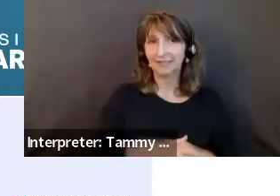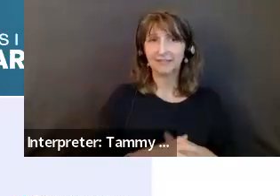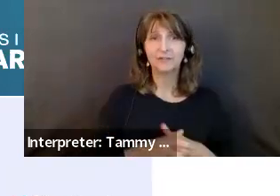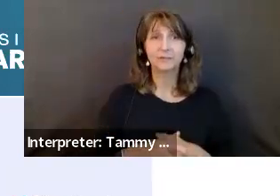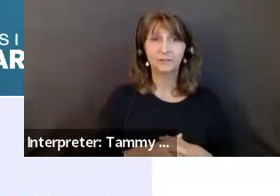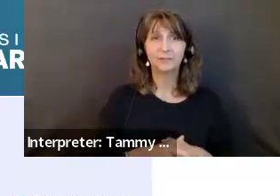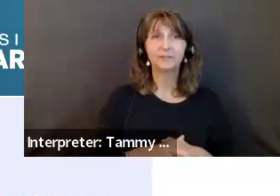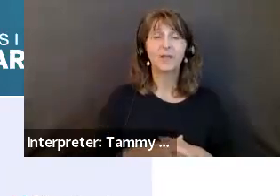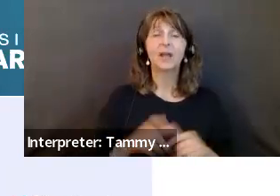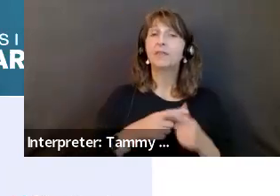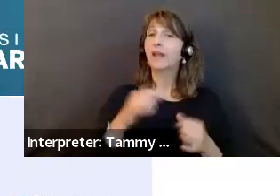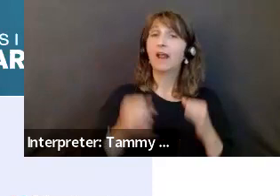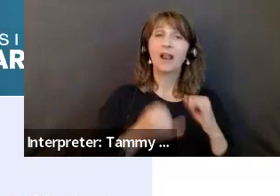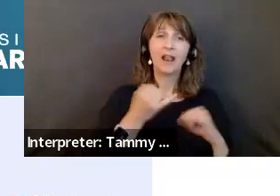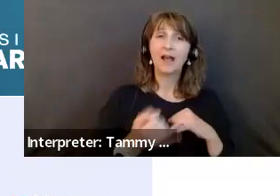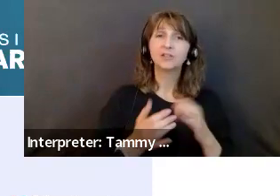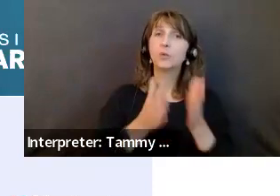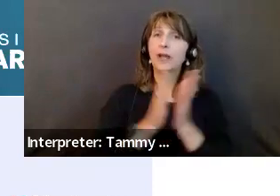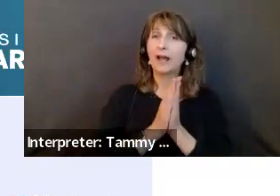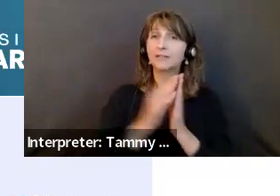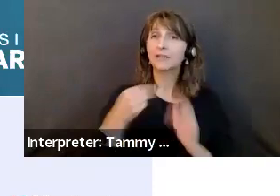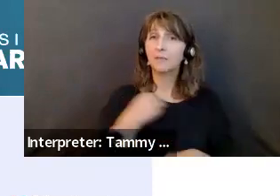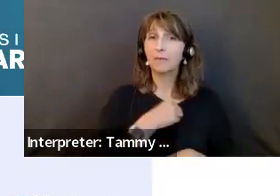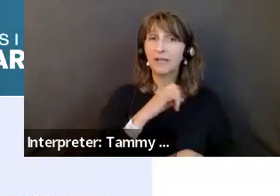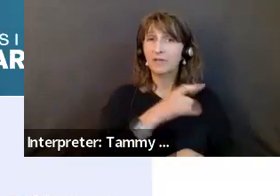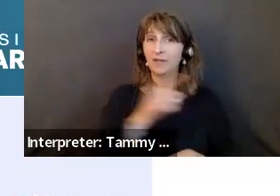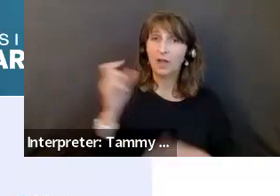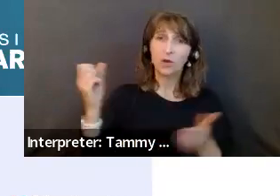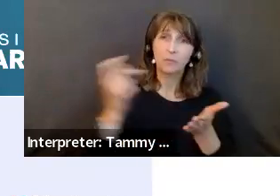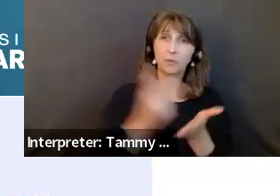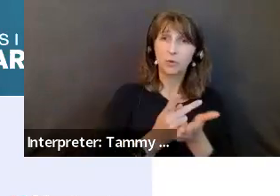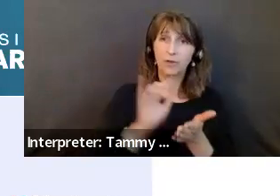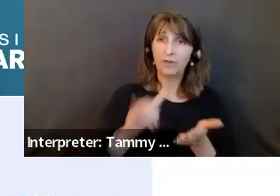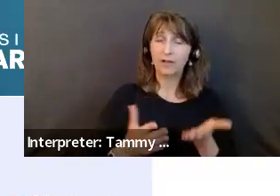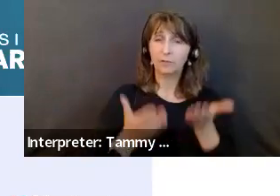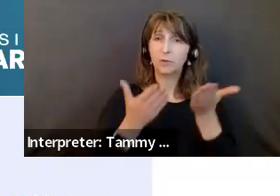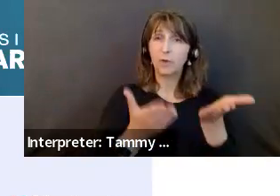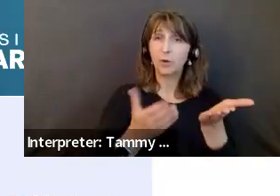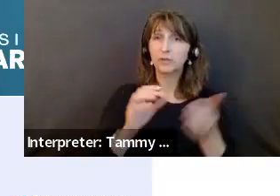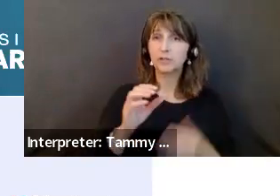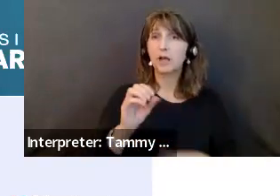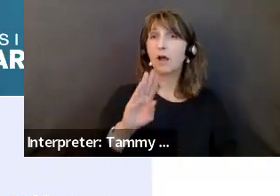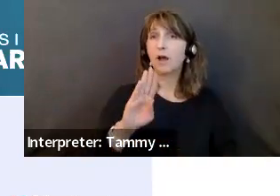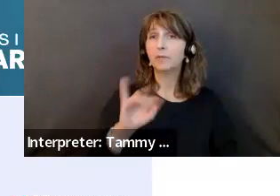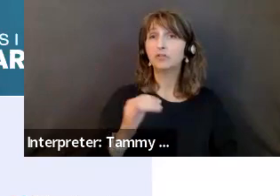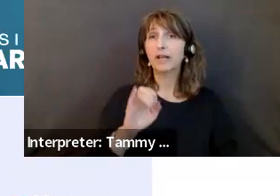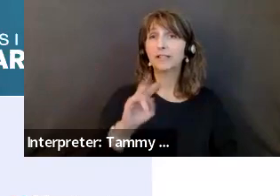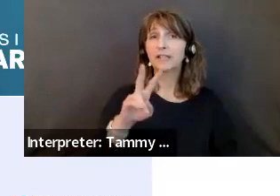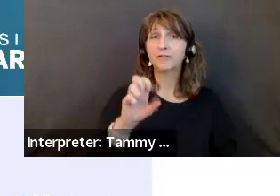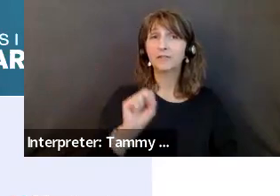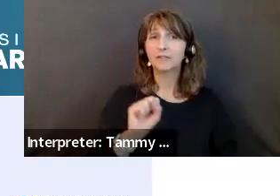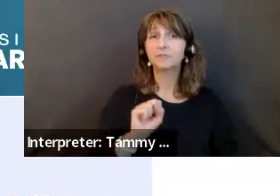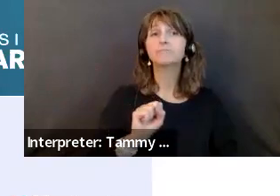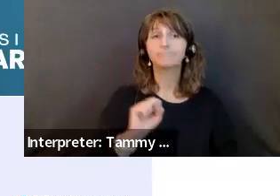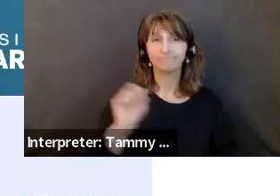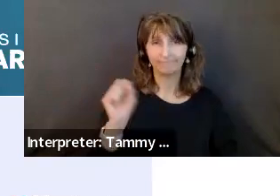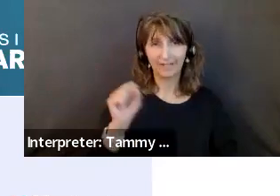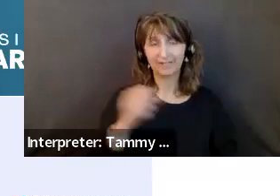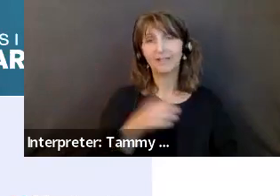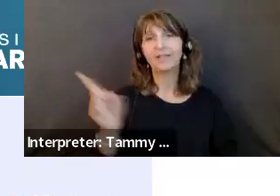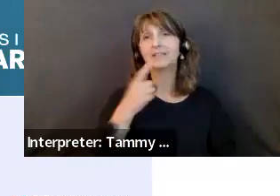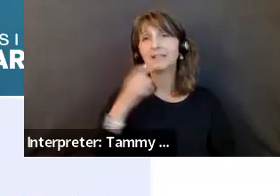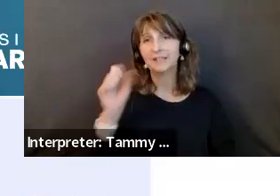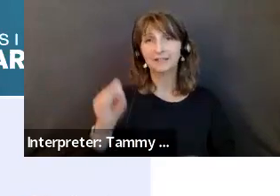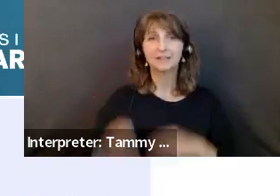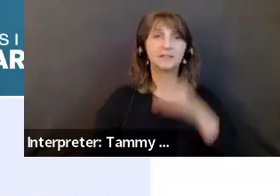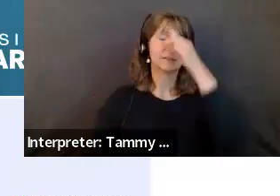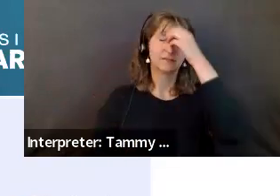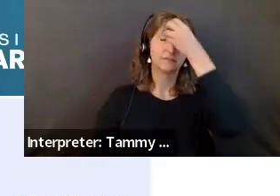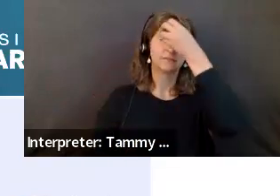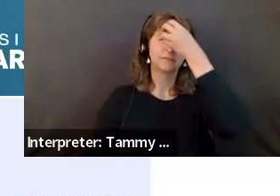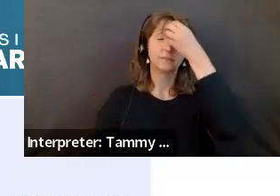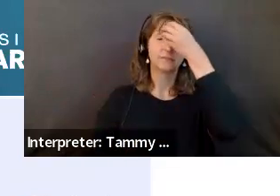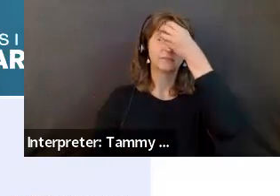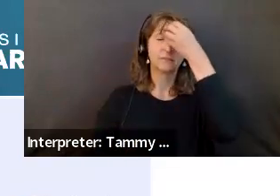And then lastly, we asked members if they approved of the proposed objectives and again overwhelmingly they agreed and said yes.